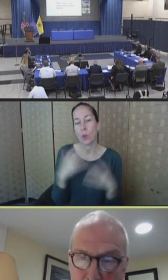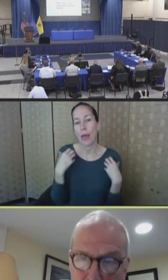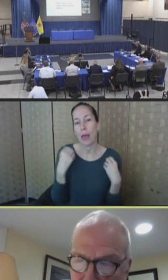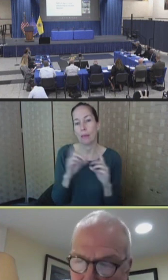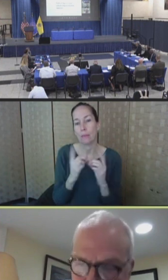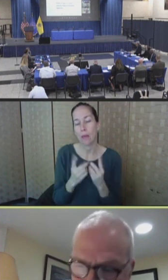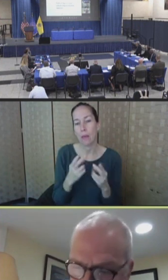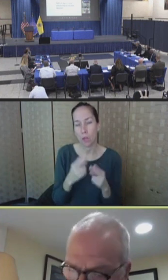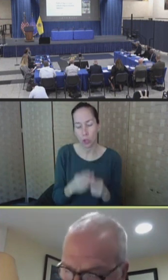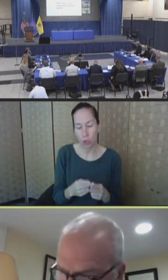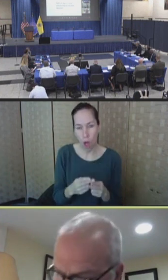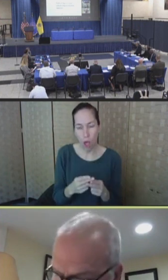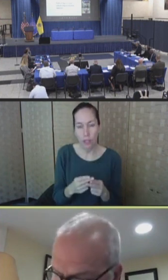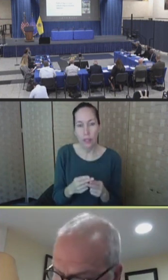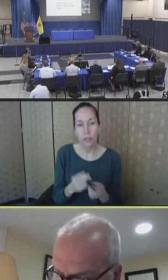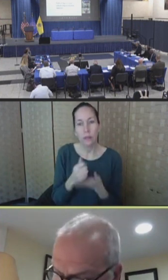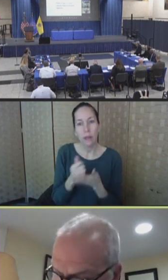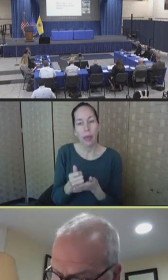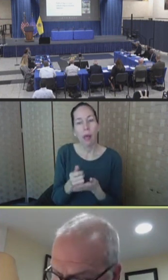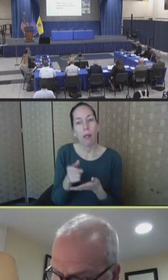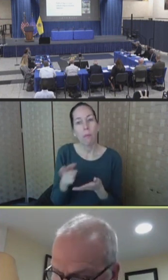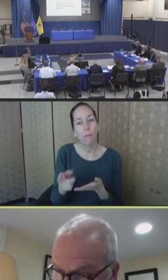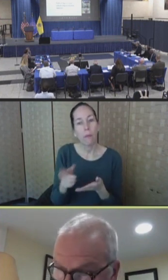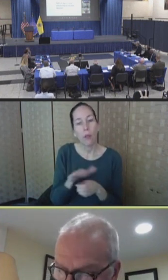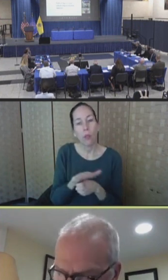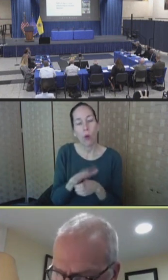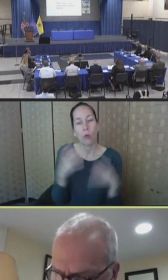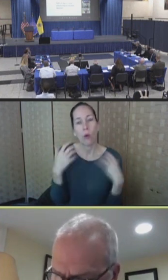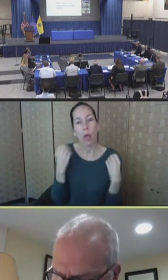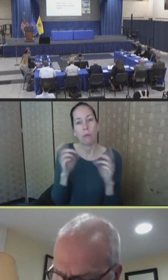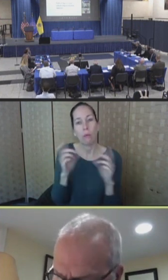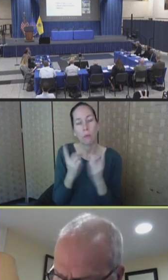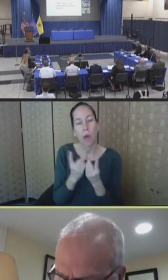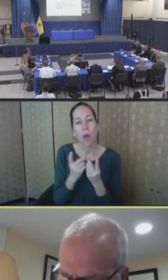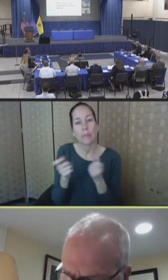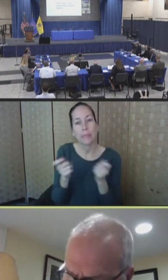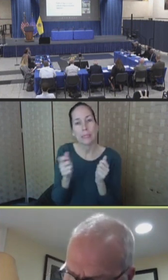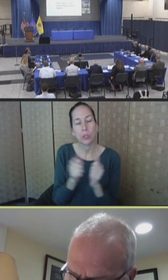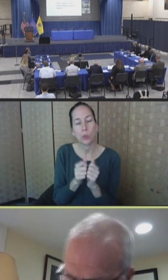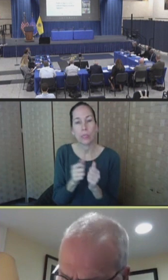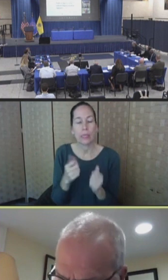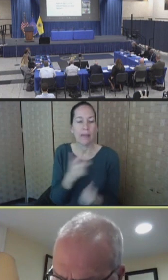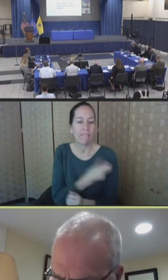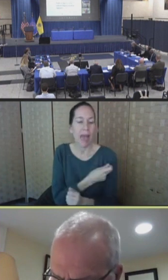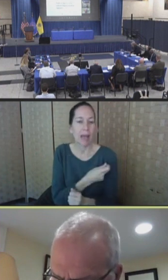to Address Vaccine Hesitancy. I think by the way the findings and recommendations